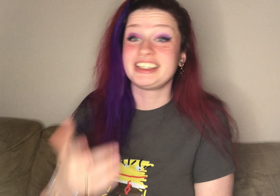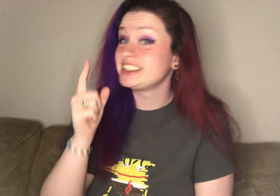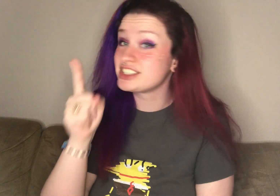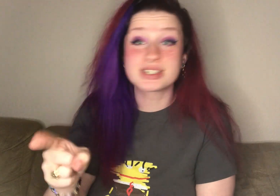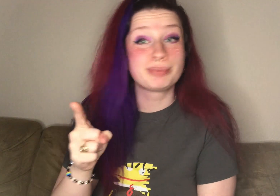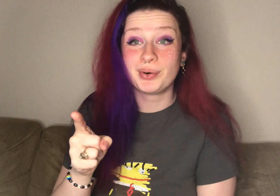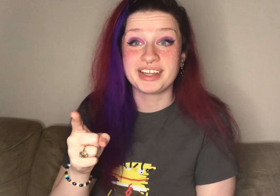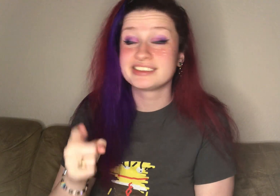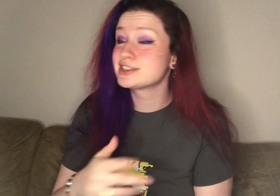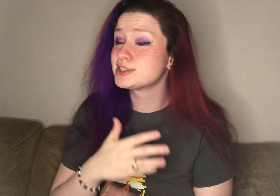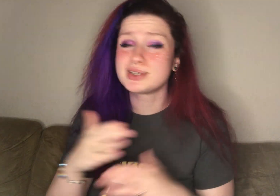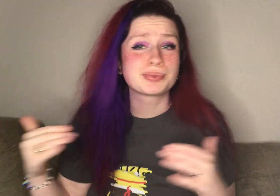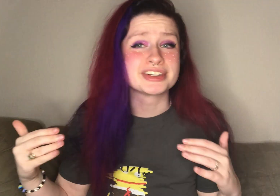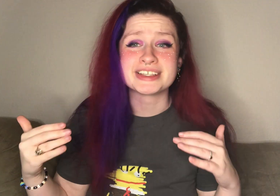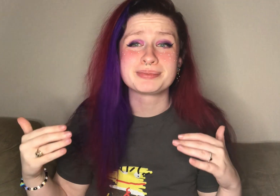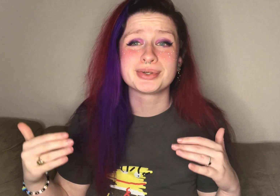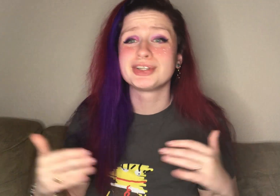you just point super simple,